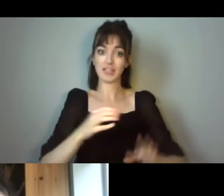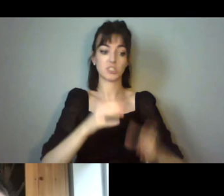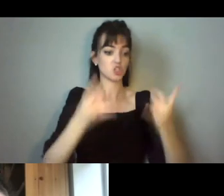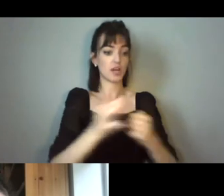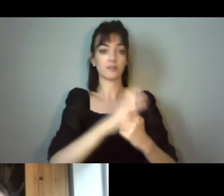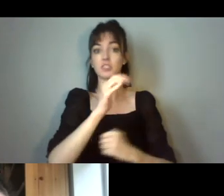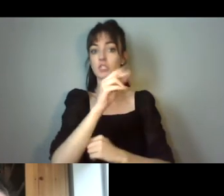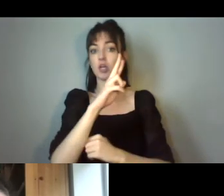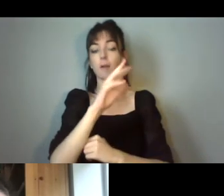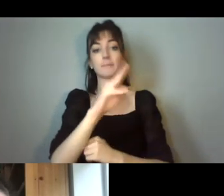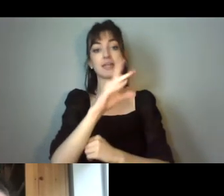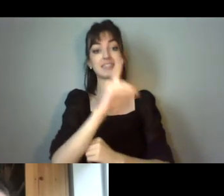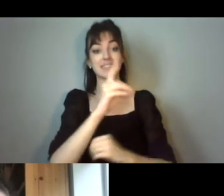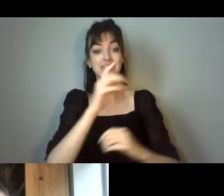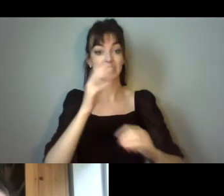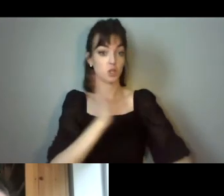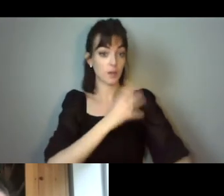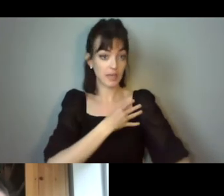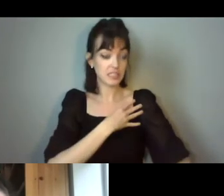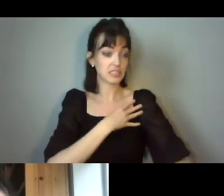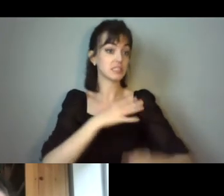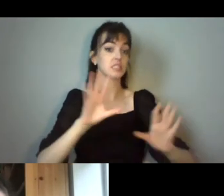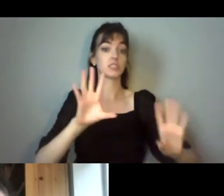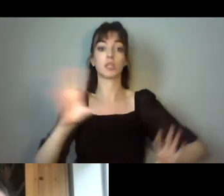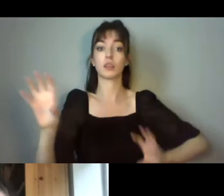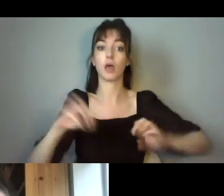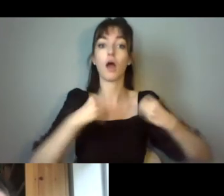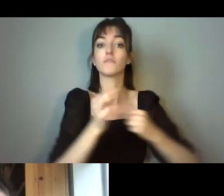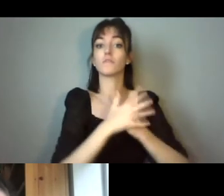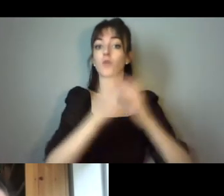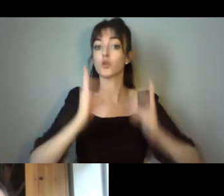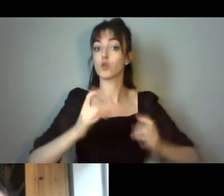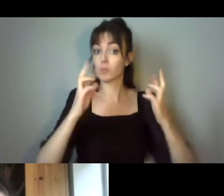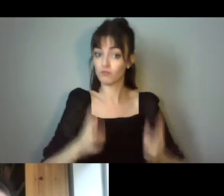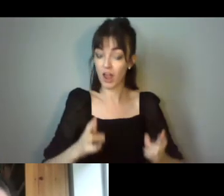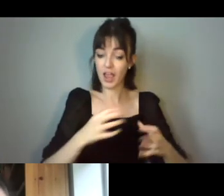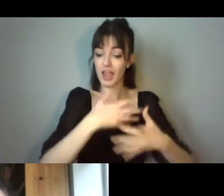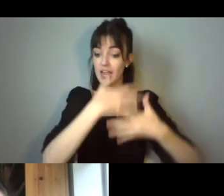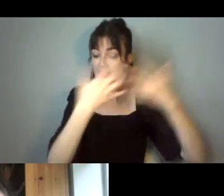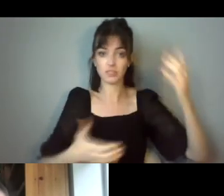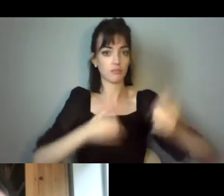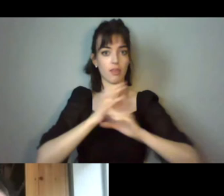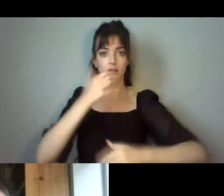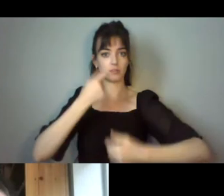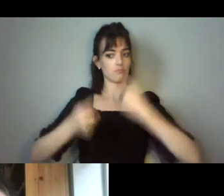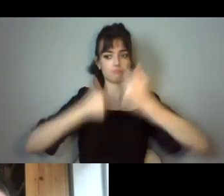the office of the high commission of human rights, human rights watch, and so I think that has been